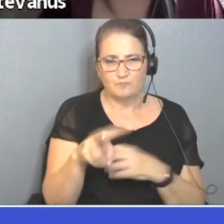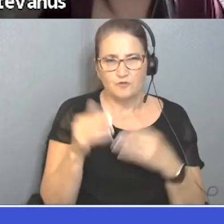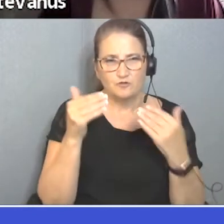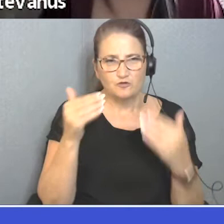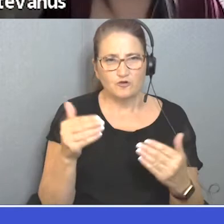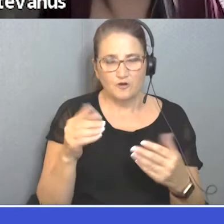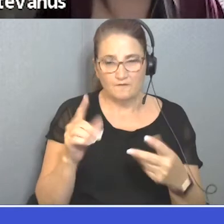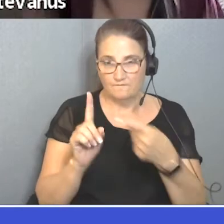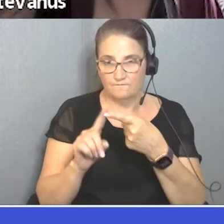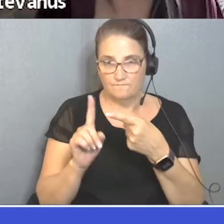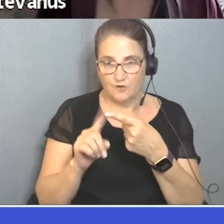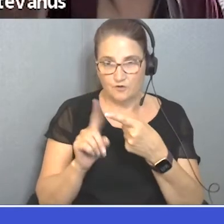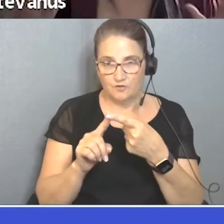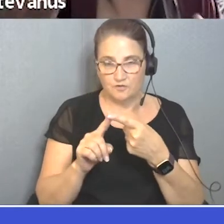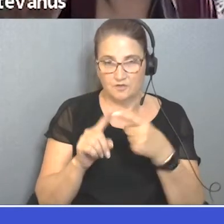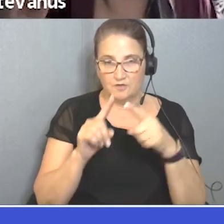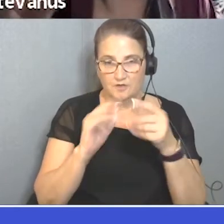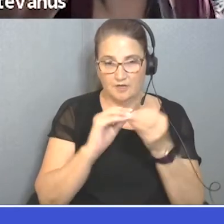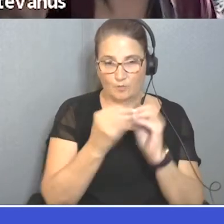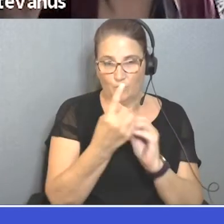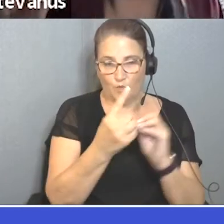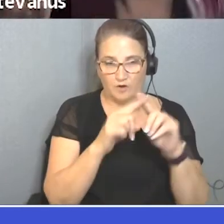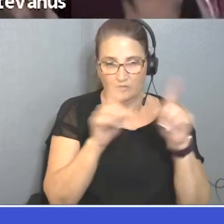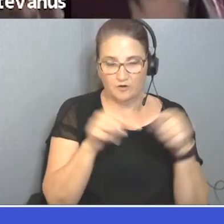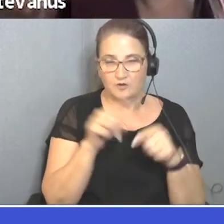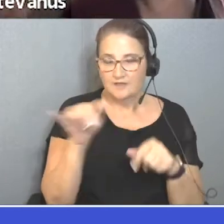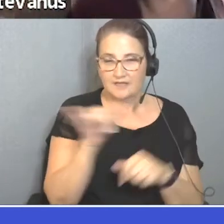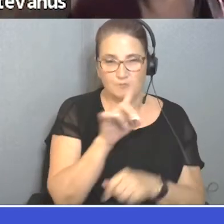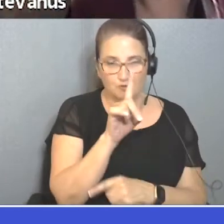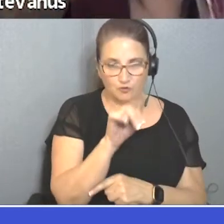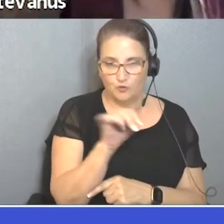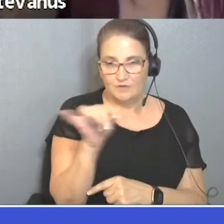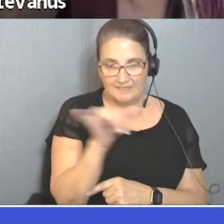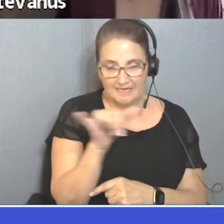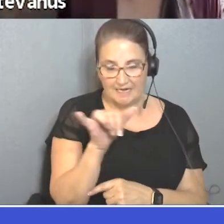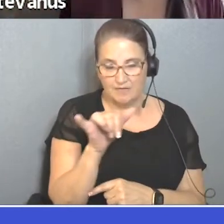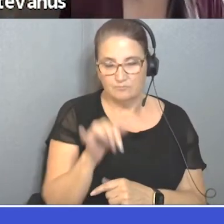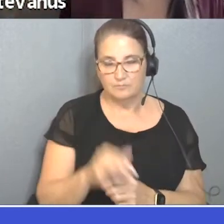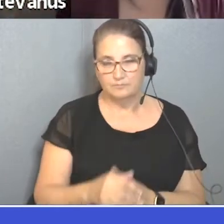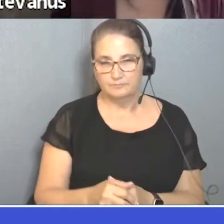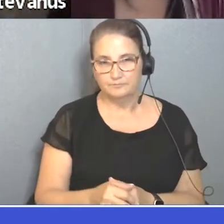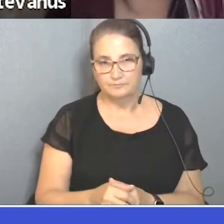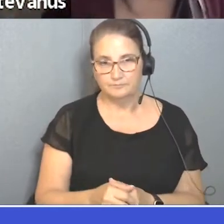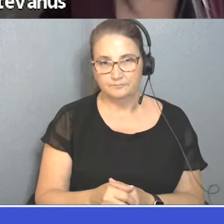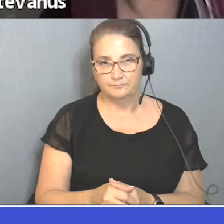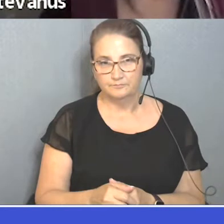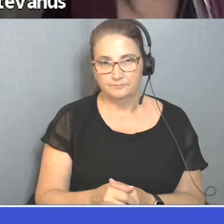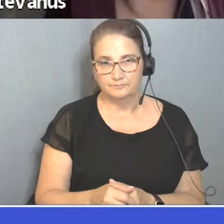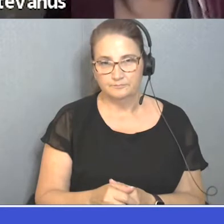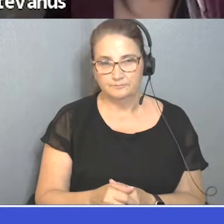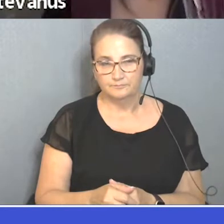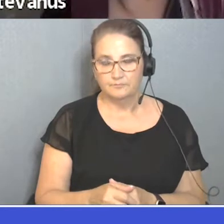and we'll jump straight in. For the first square, the same prompt, so "do" is the same prompt. But